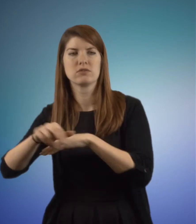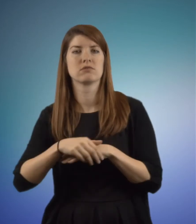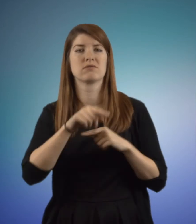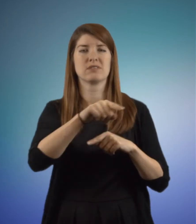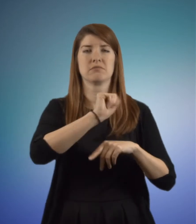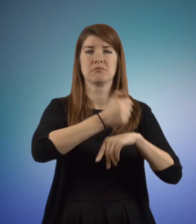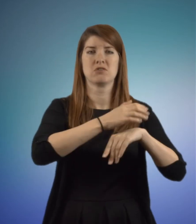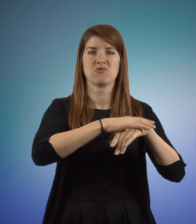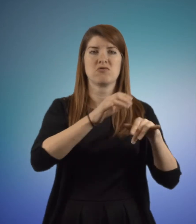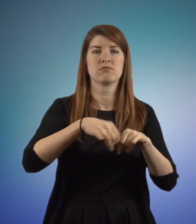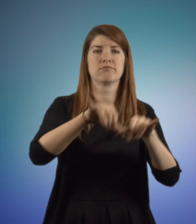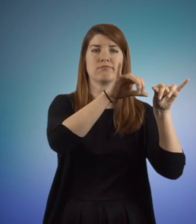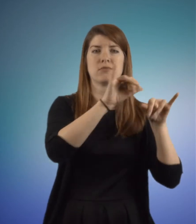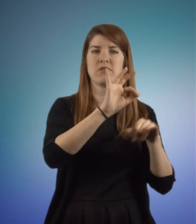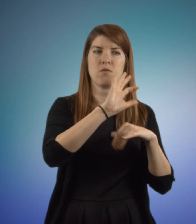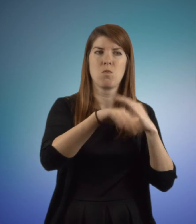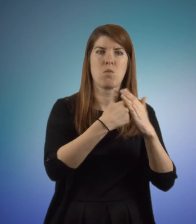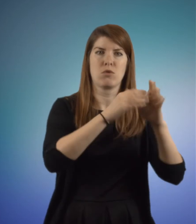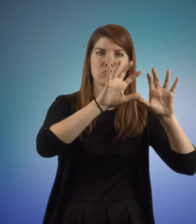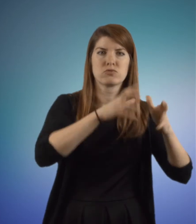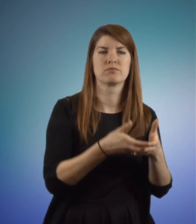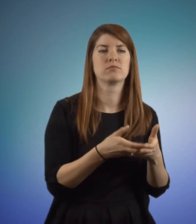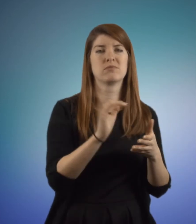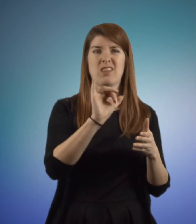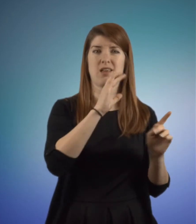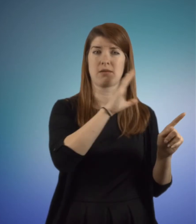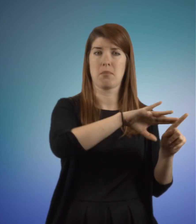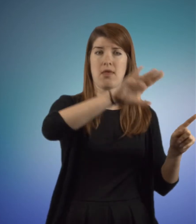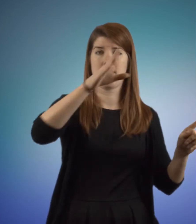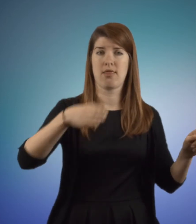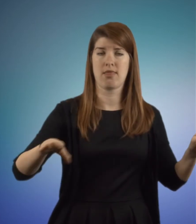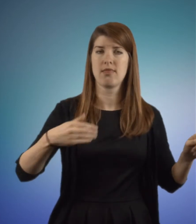So, like your bell curve, you have a range of abilities so that you get that normal bell curve.